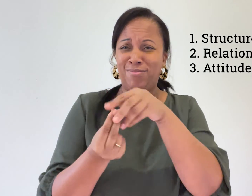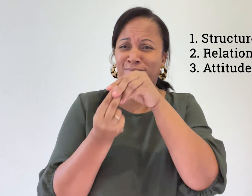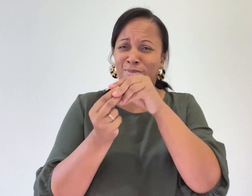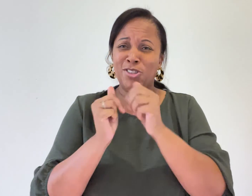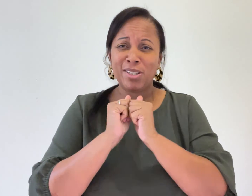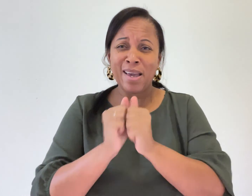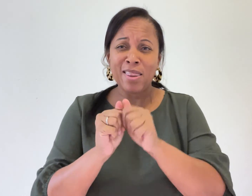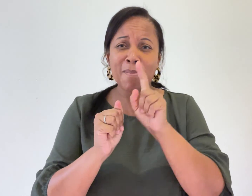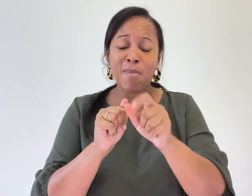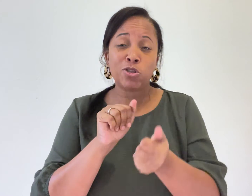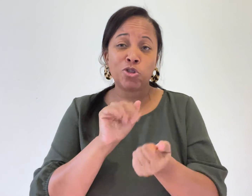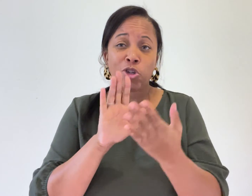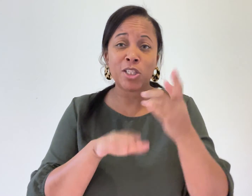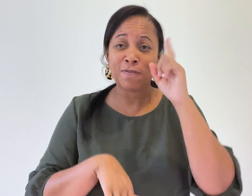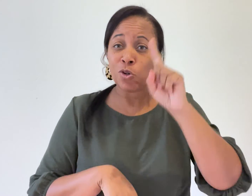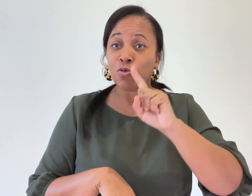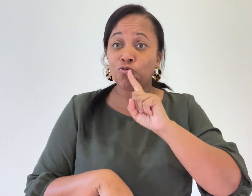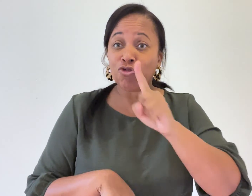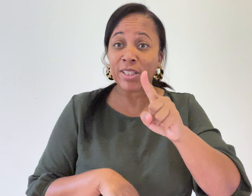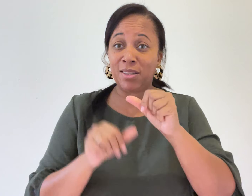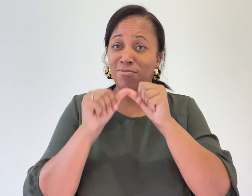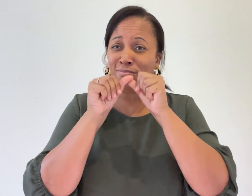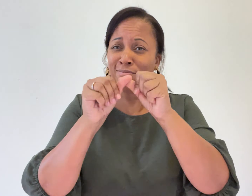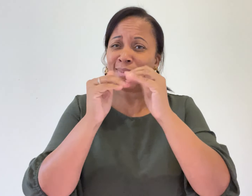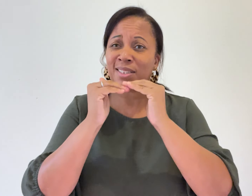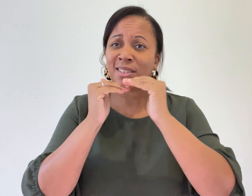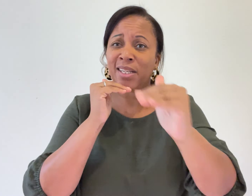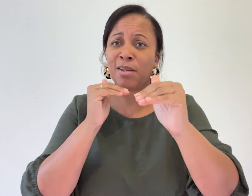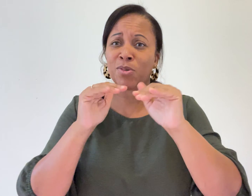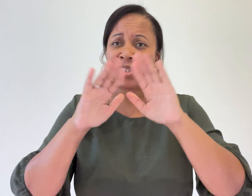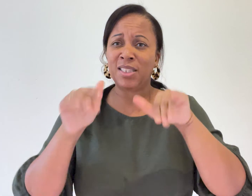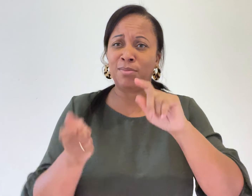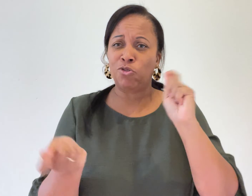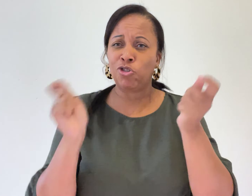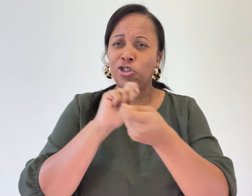All three must be addressed as a whole to achieve sustainable systems change.